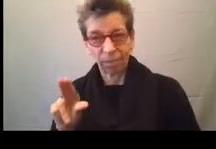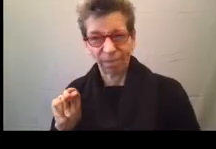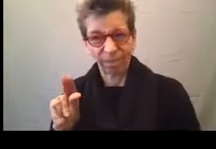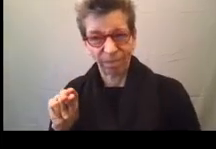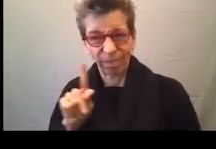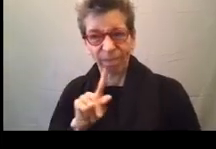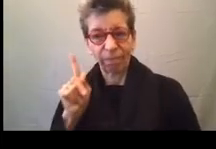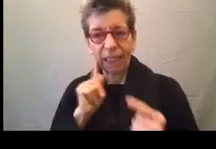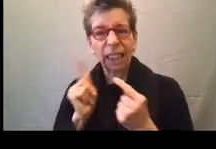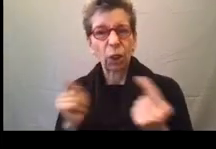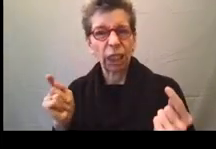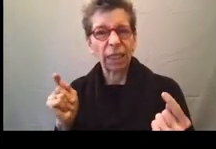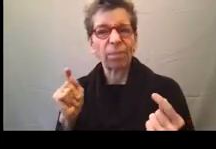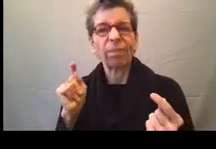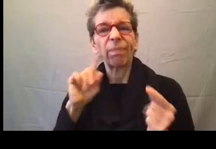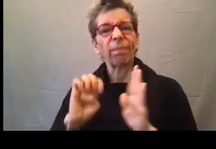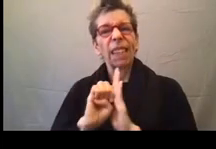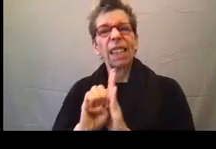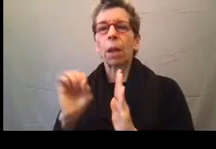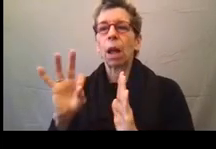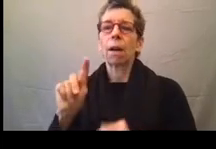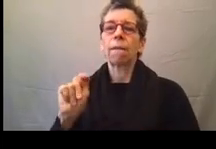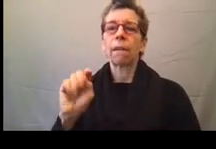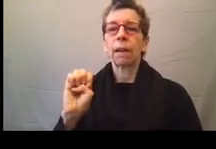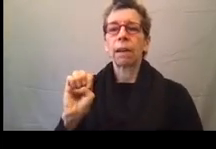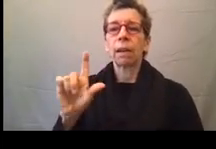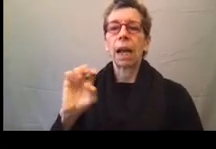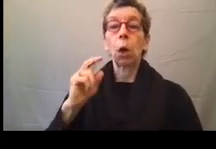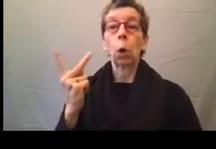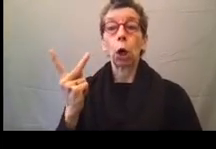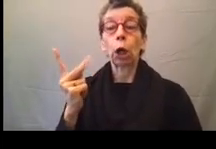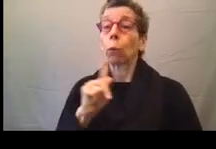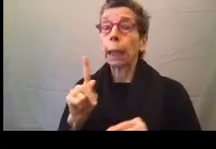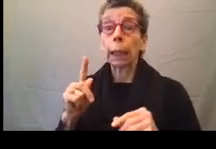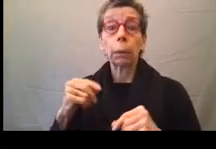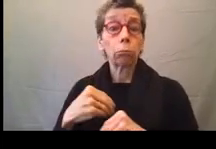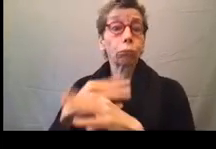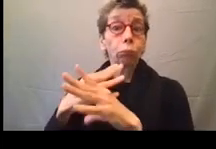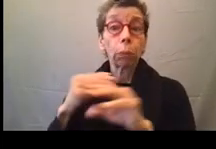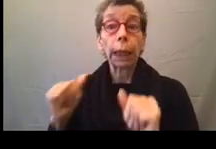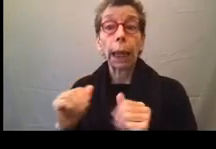in the telework example, that technology is an equalizer; and it can be, but it can only